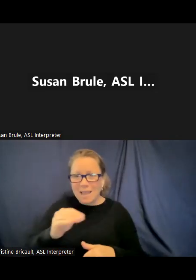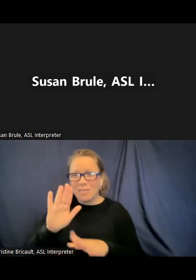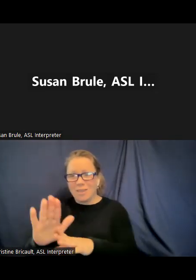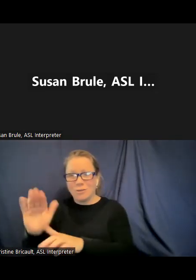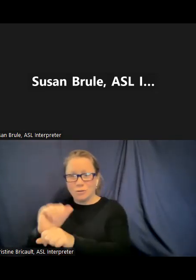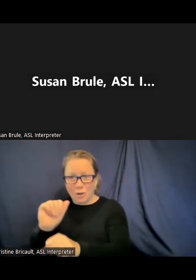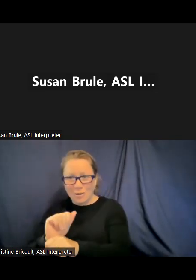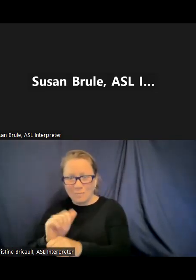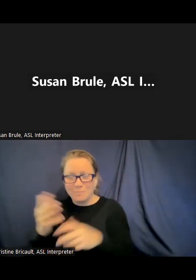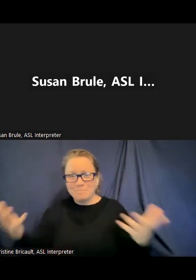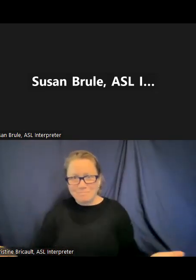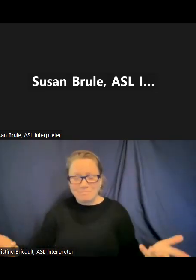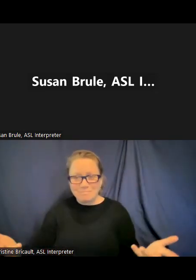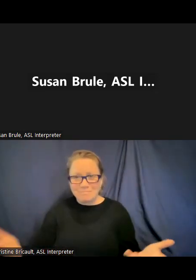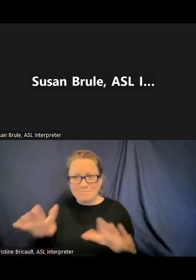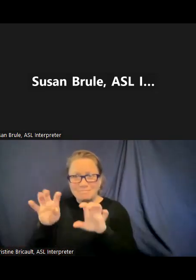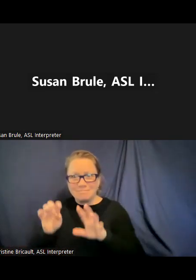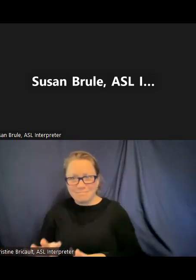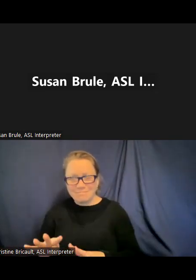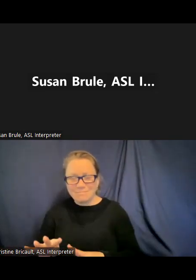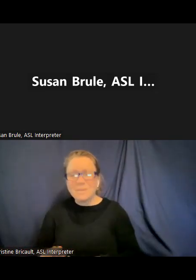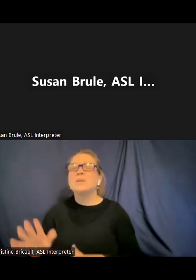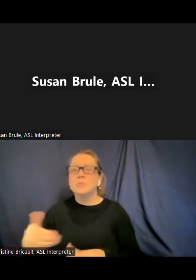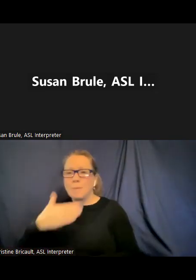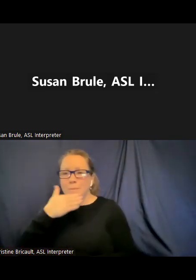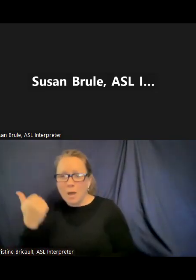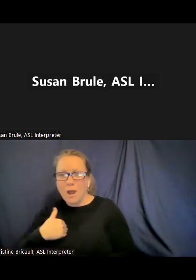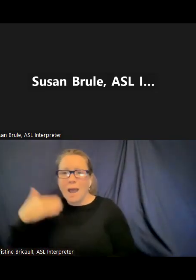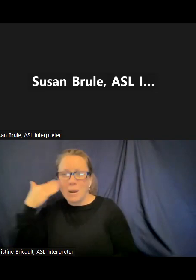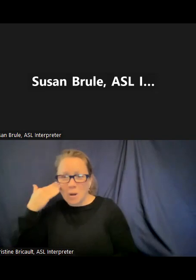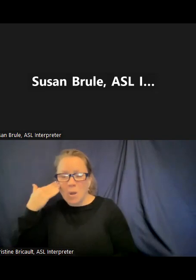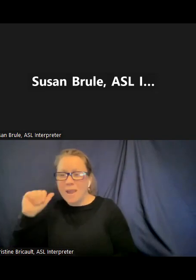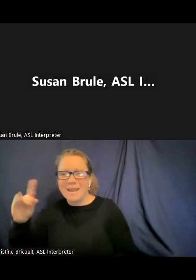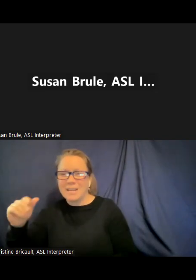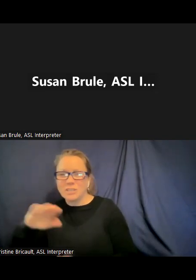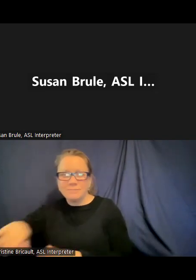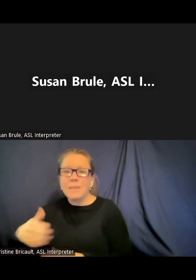So, it's much more useful for me to have the doctor tell me how the